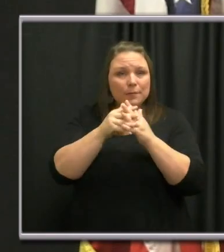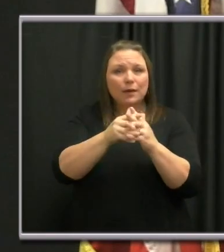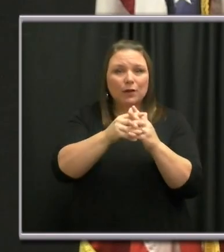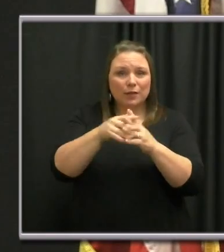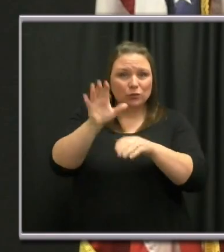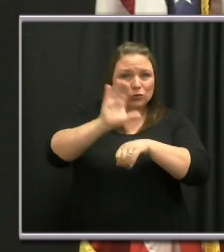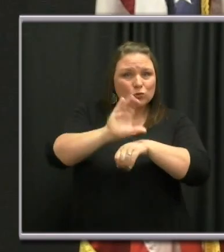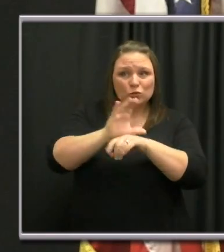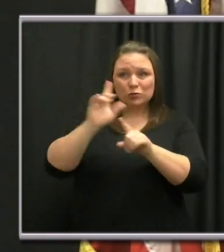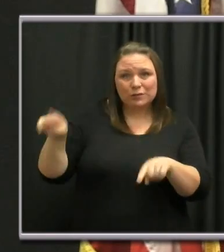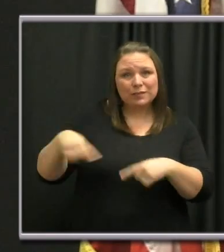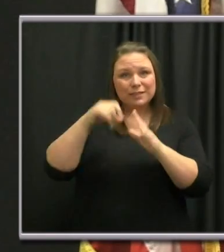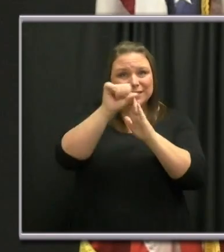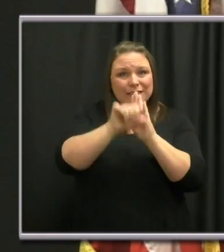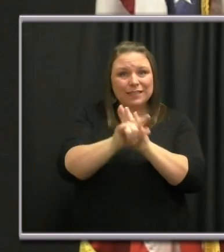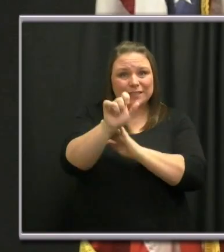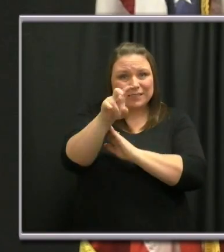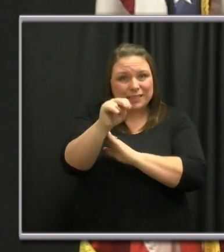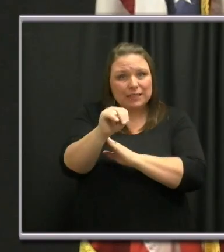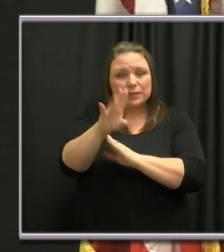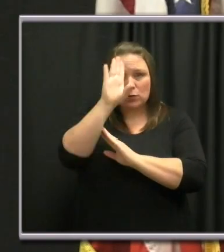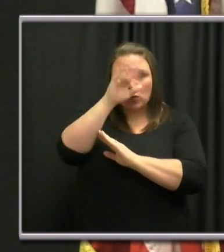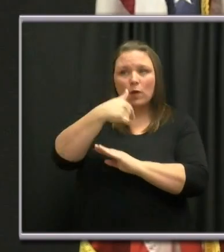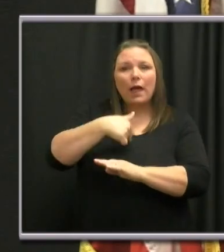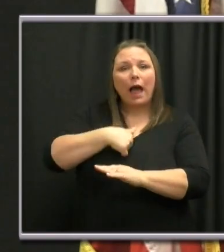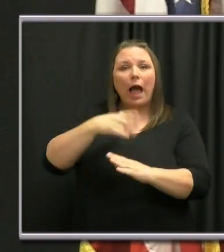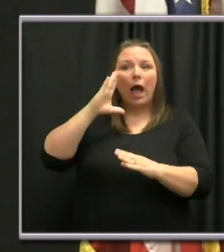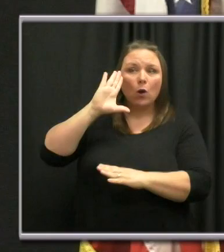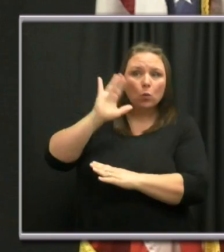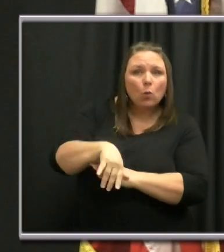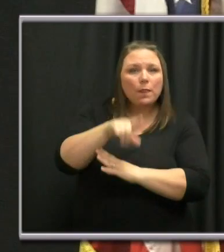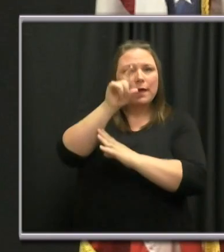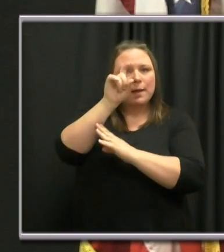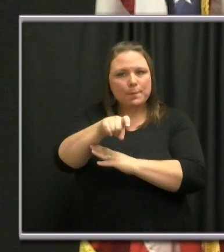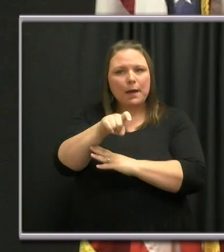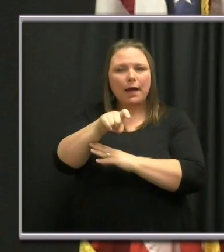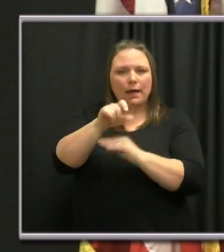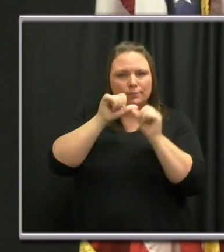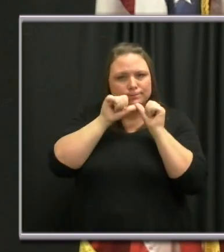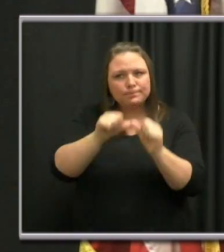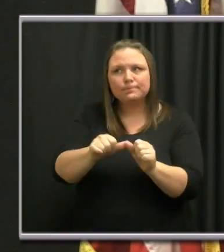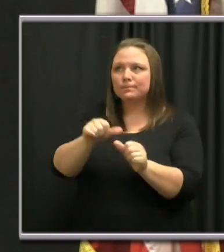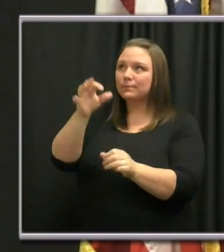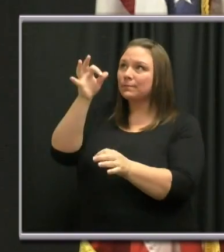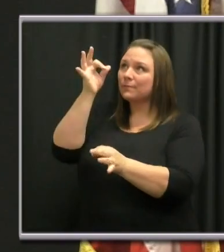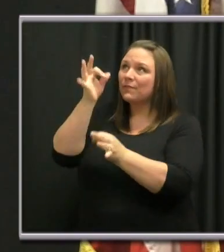EPISCOPAL CHURCH IN THE STATE OF TENNESSEE I CAN ATTEST TO